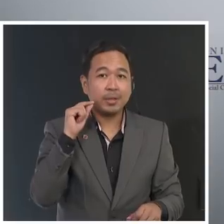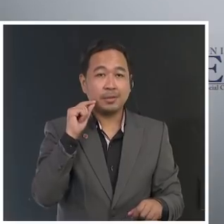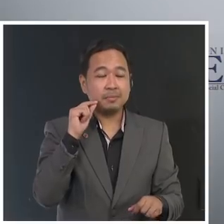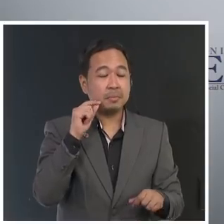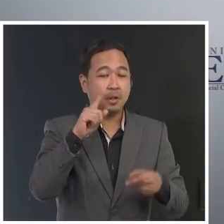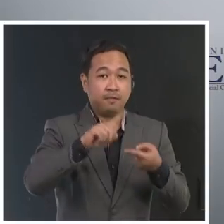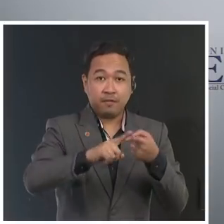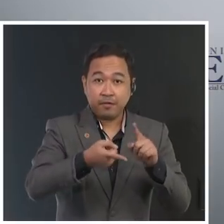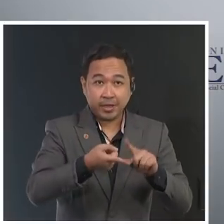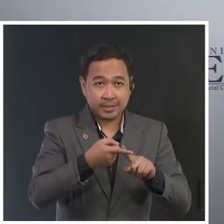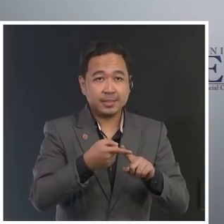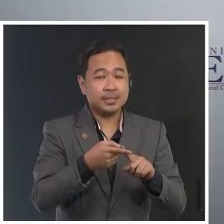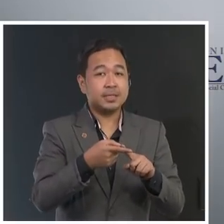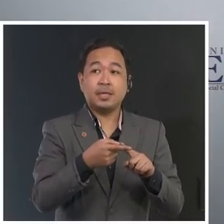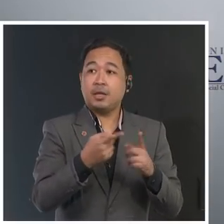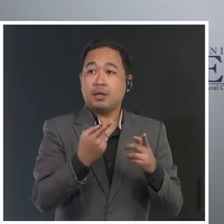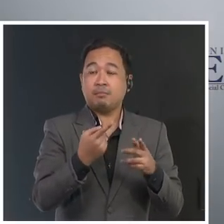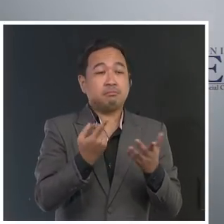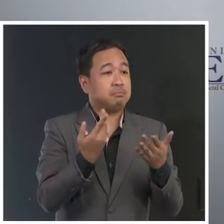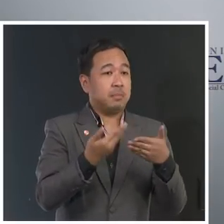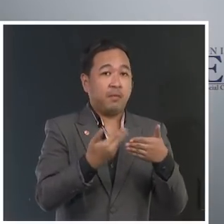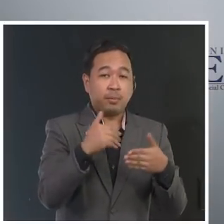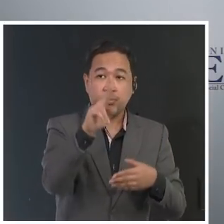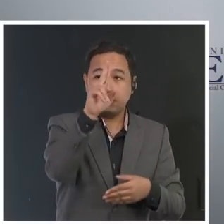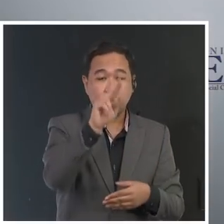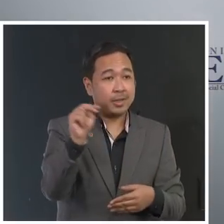We would like to congratulate you for the international day of sign languages.